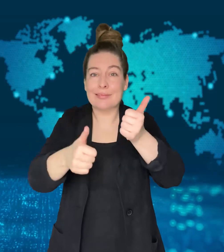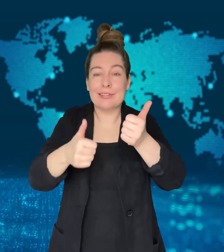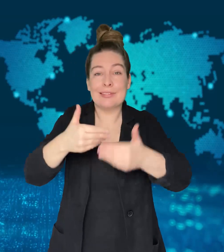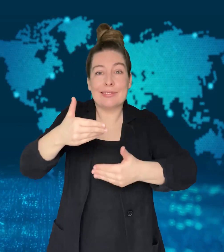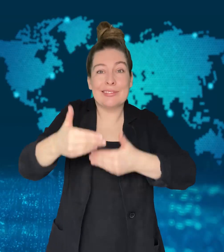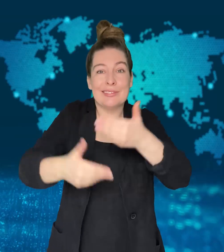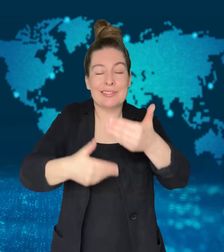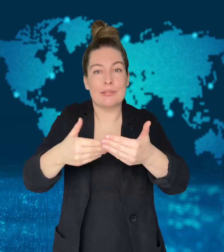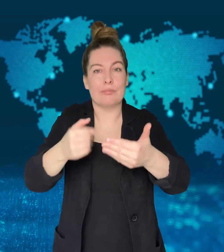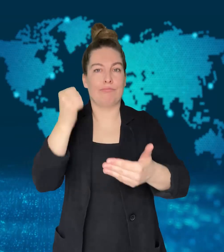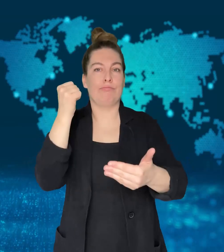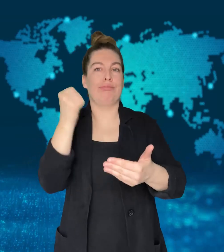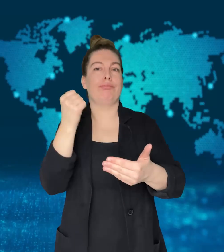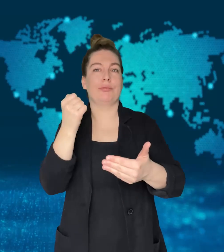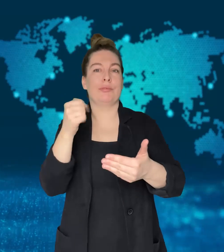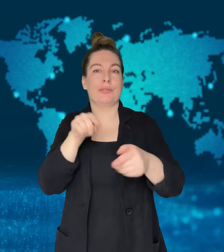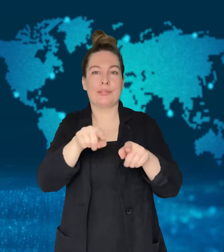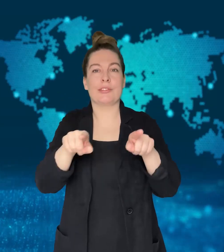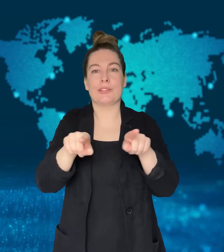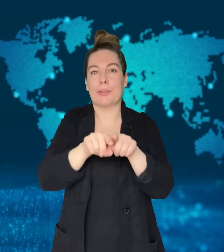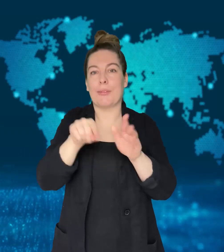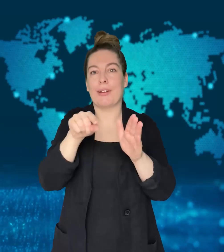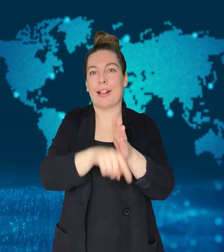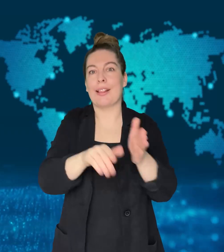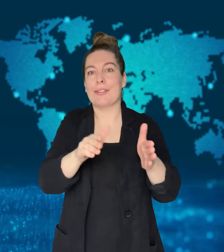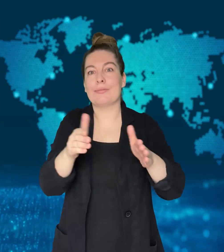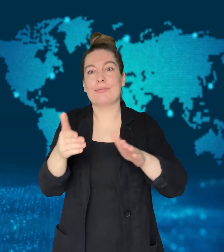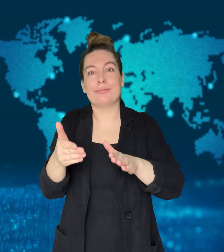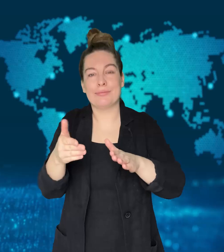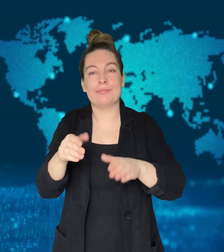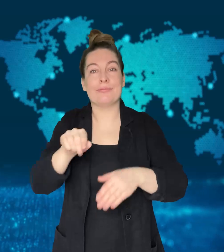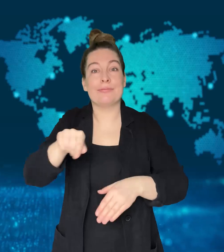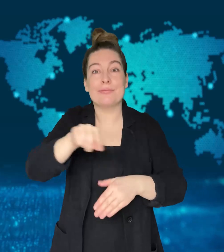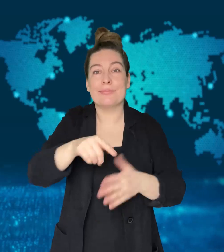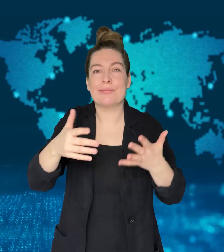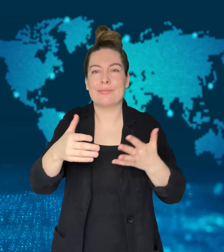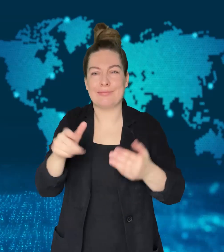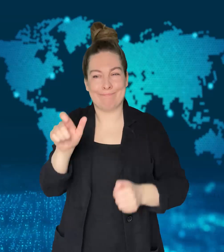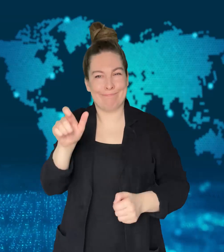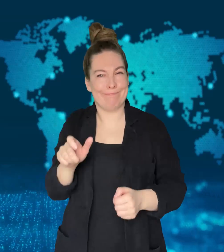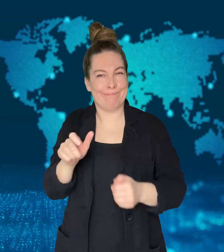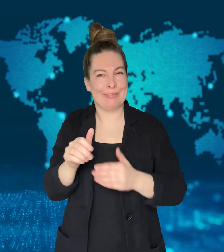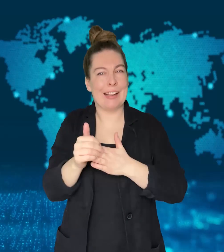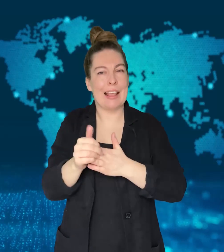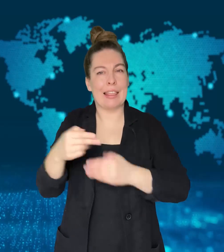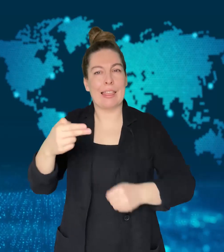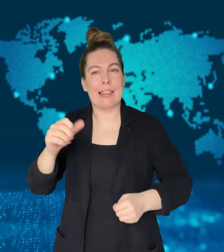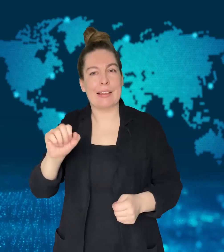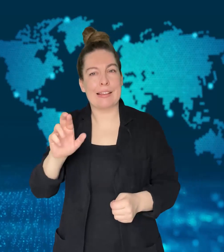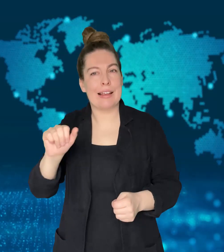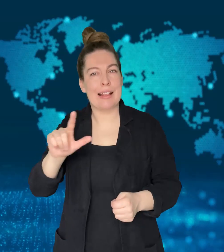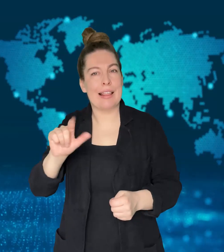Nasrallah had not disclosed his location and had not been seen in public because of